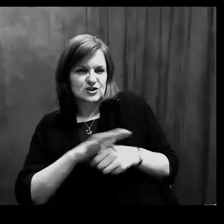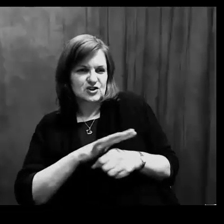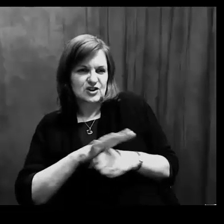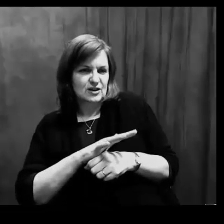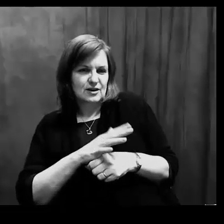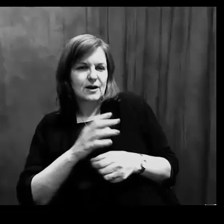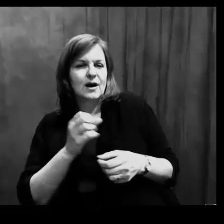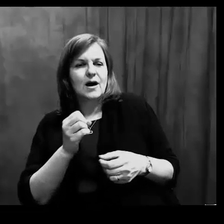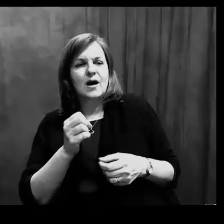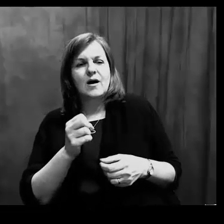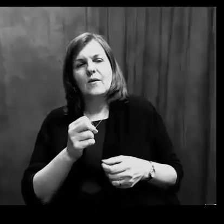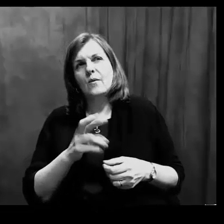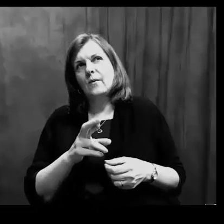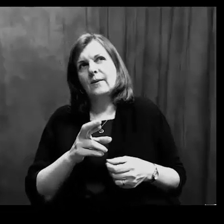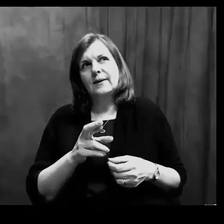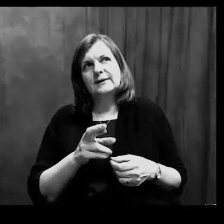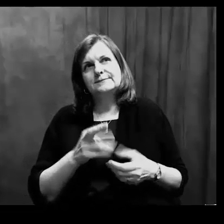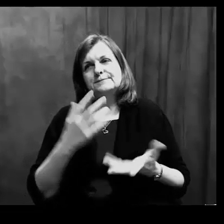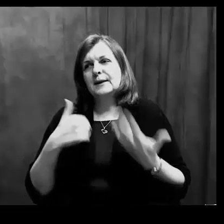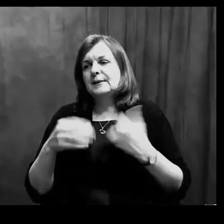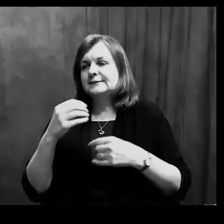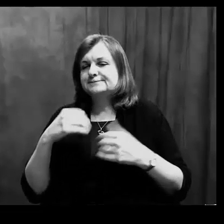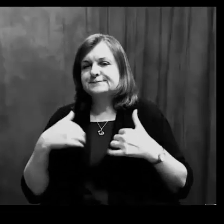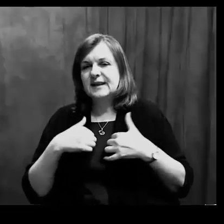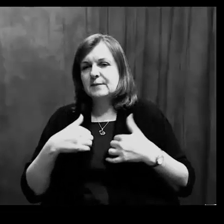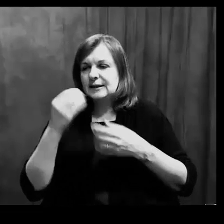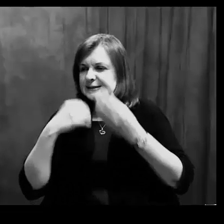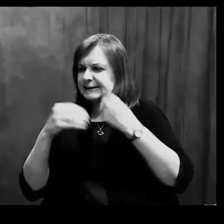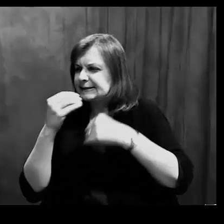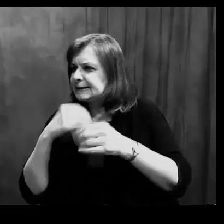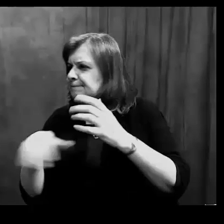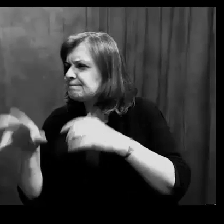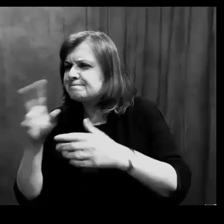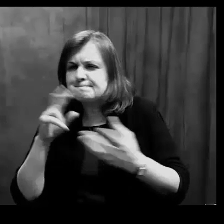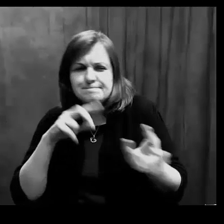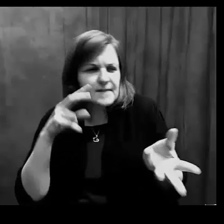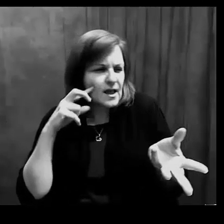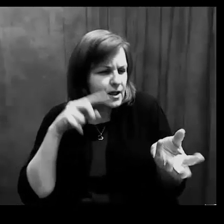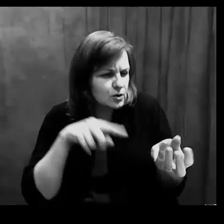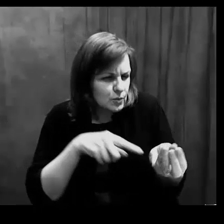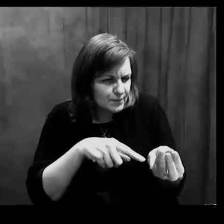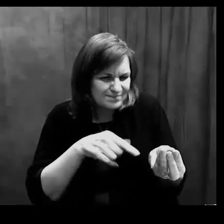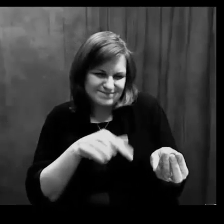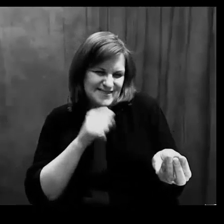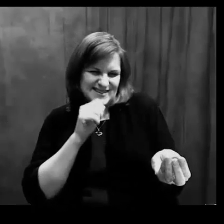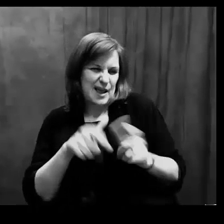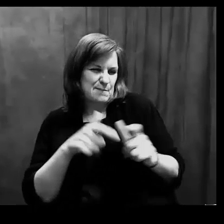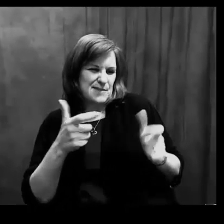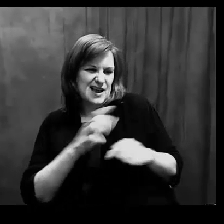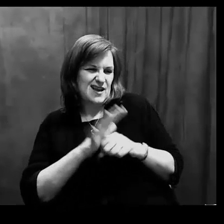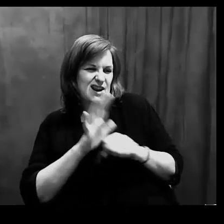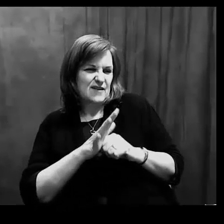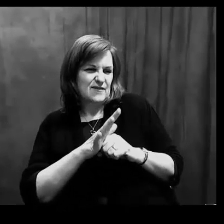right?? And the idea would be that a grazer [herbivore] might leave this plant alone if the leaves don't